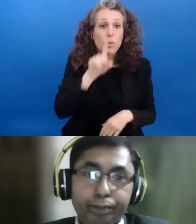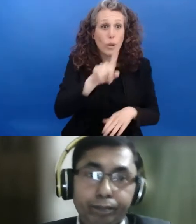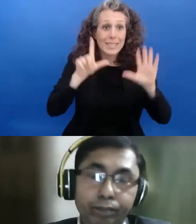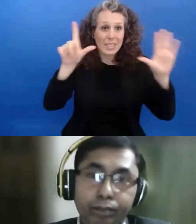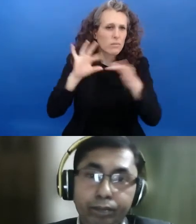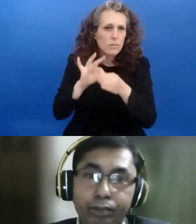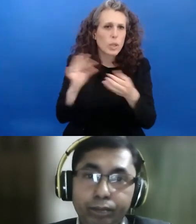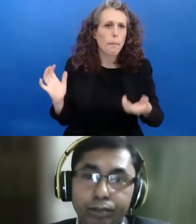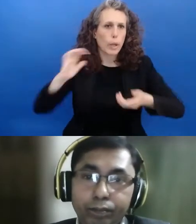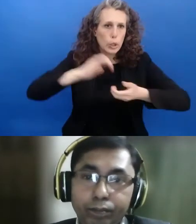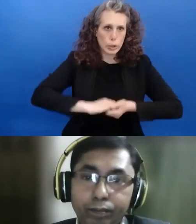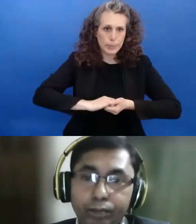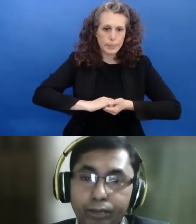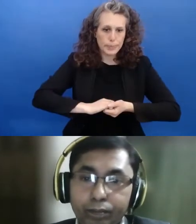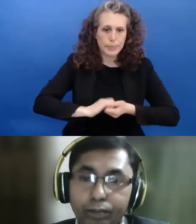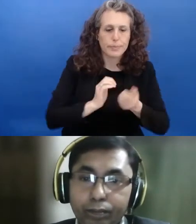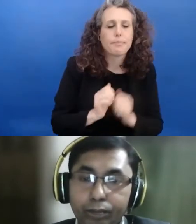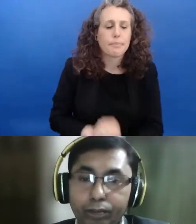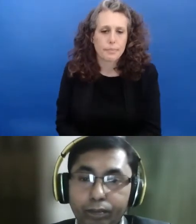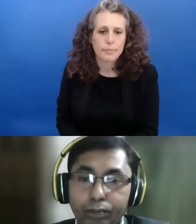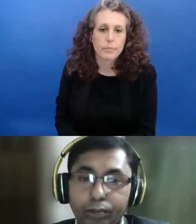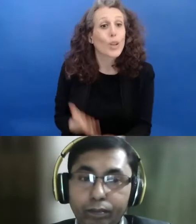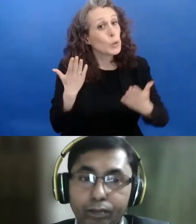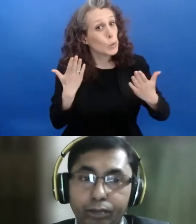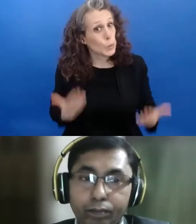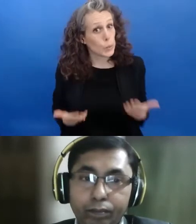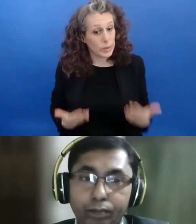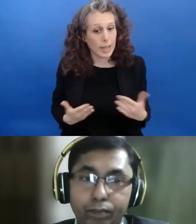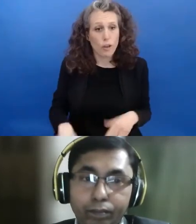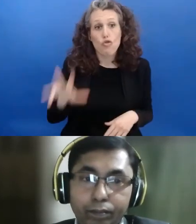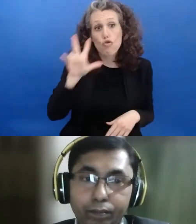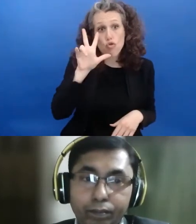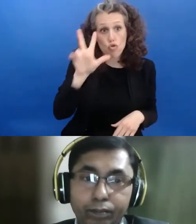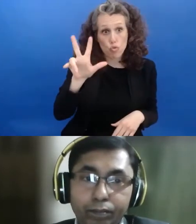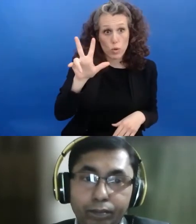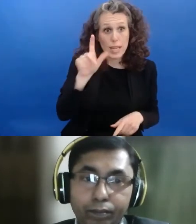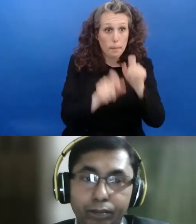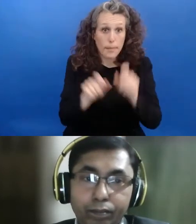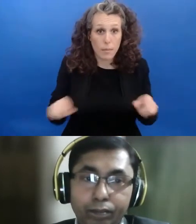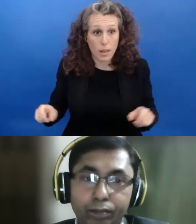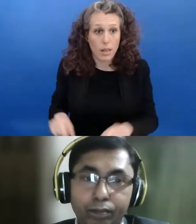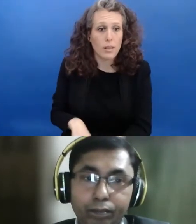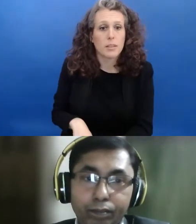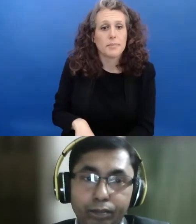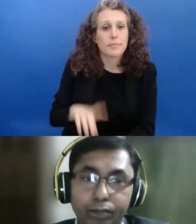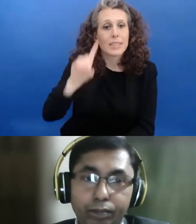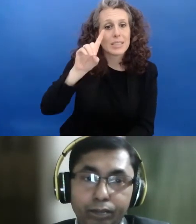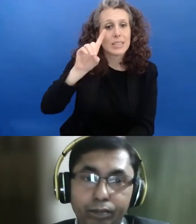uh we have today three panelists uh dario aryani from indonesia she she is the